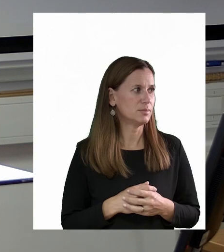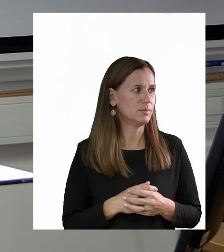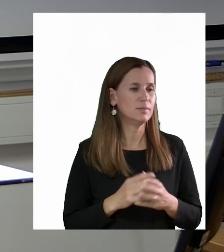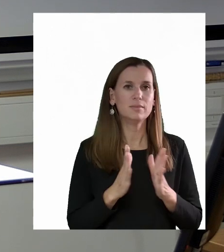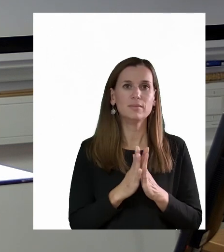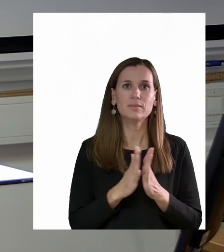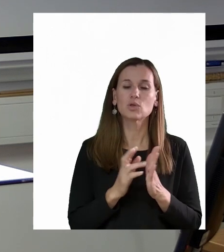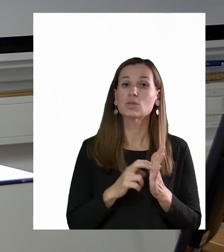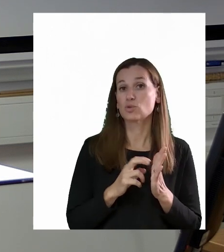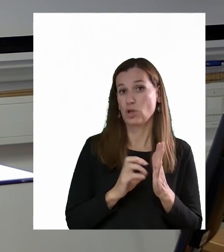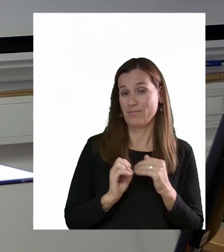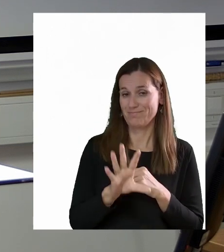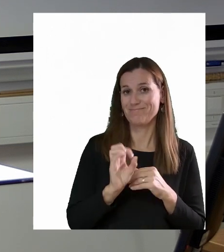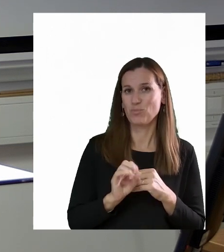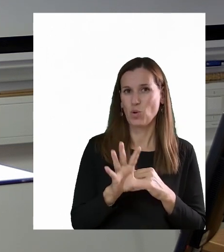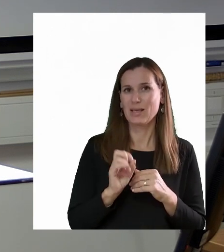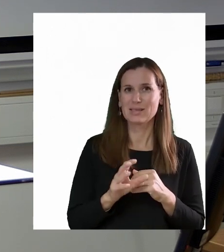It'll be nice. Yes, yes, that would be helpful.